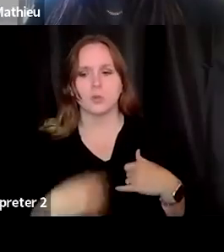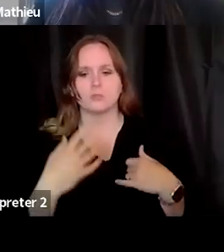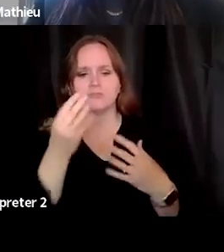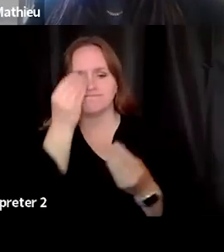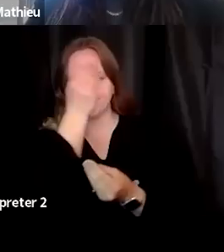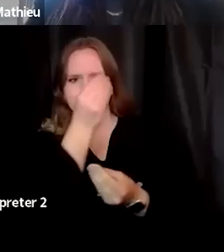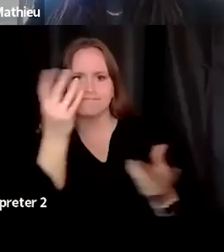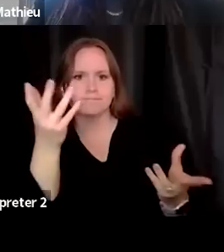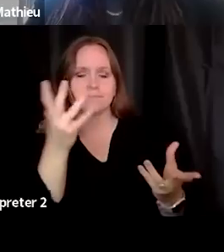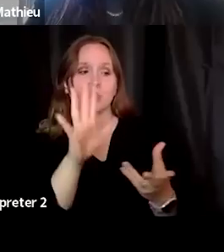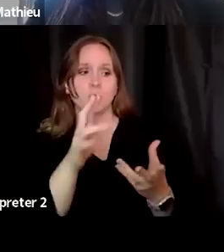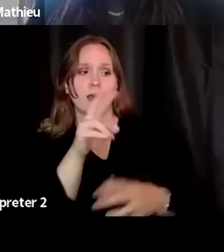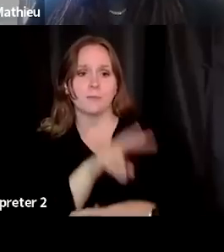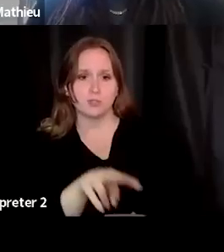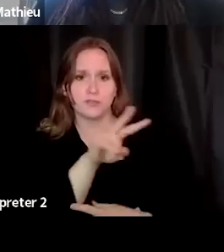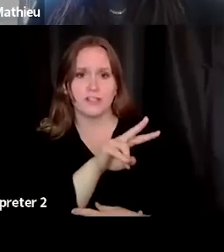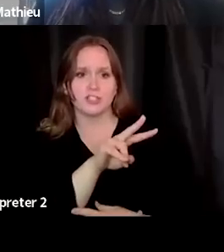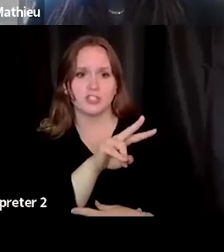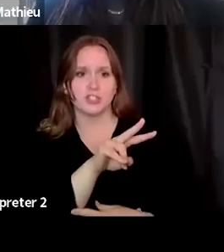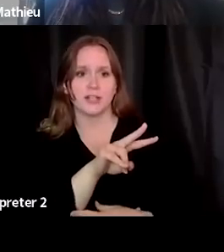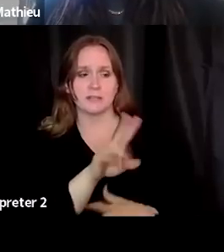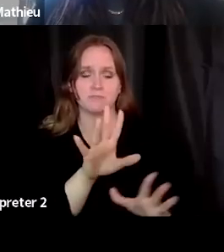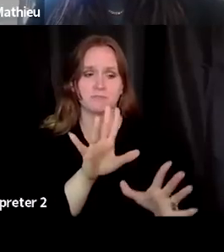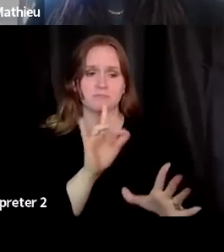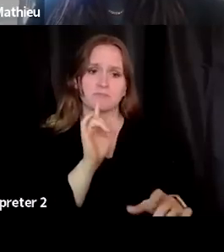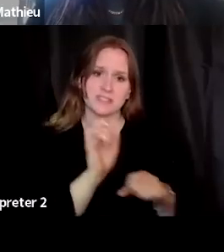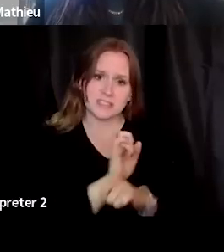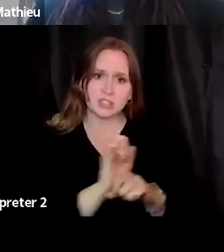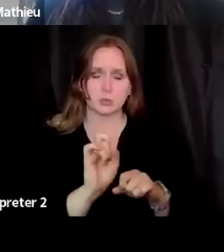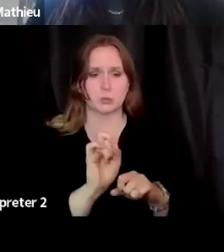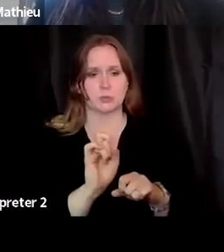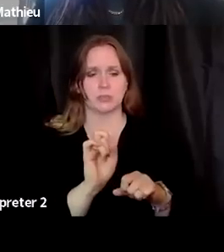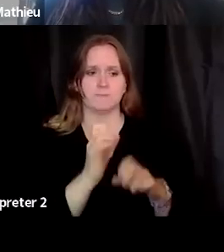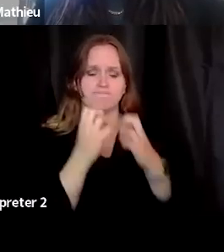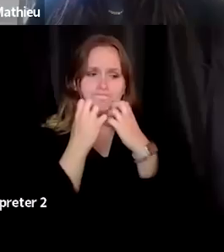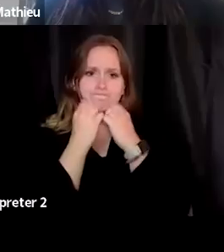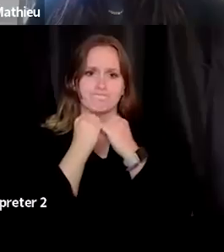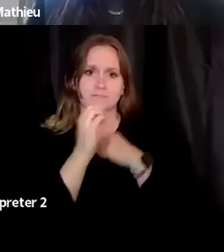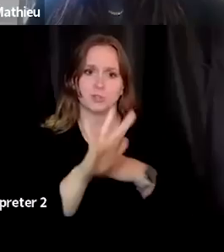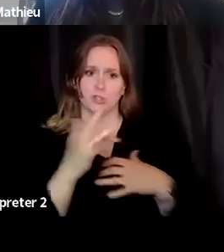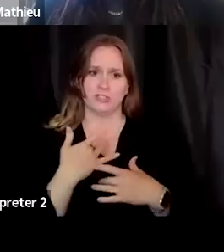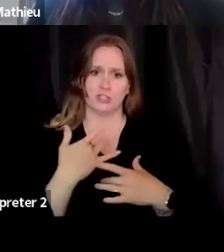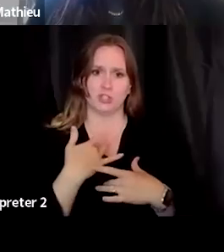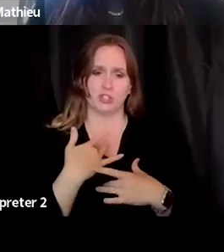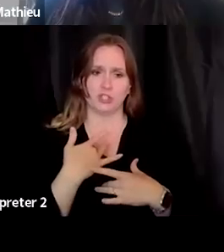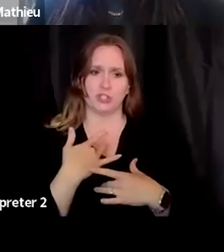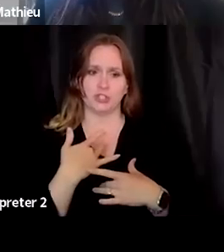being genuine about your concerns can certainly elicit some guardedness